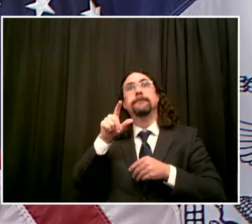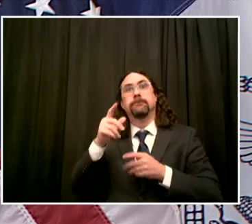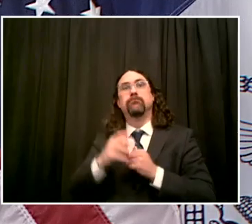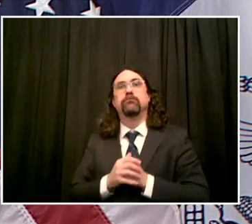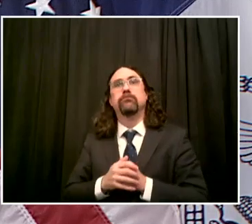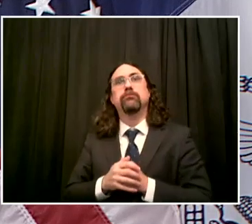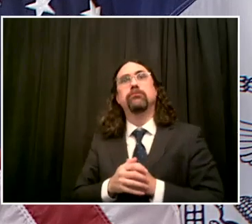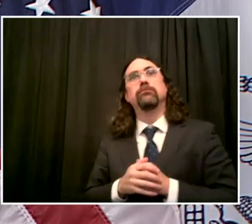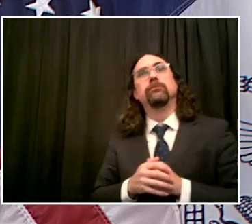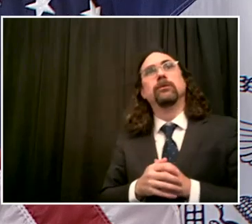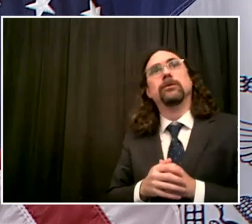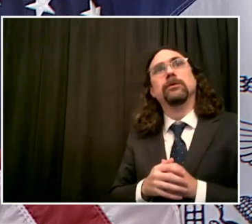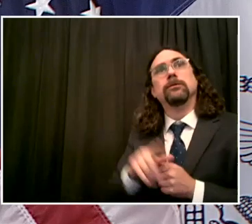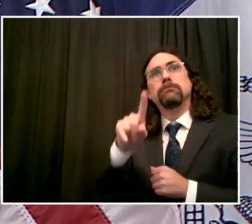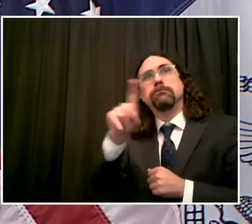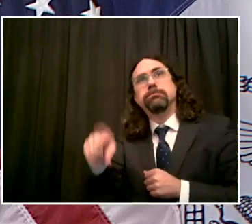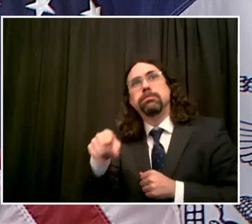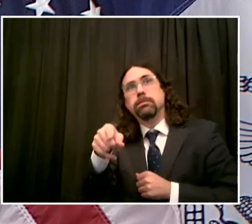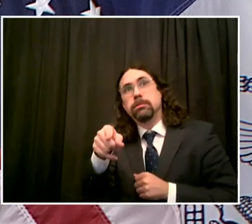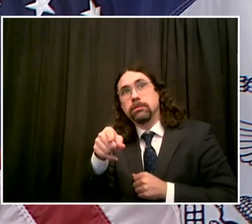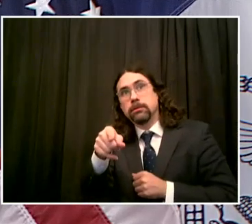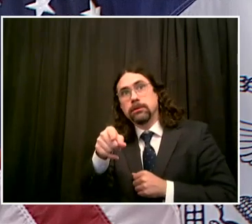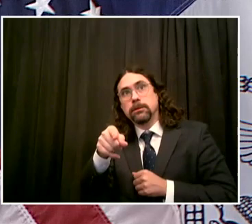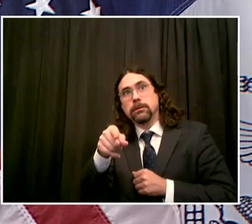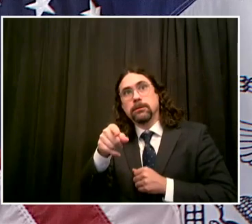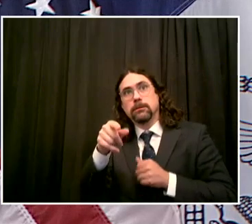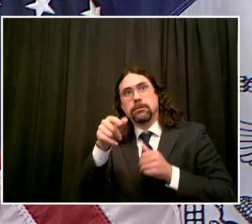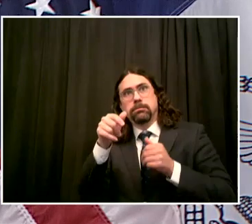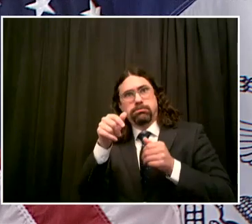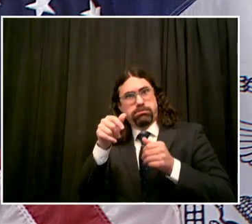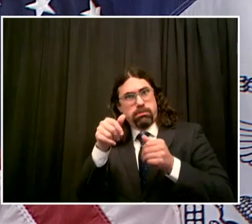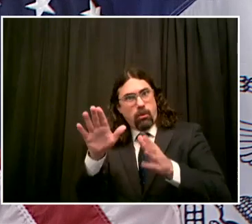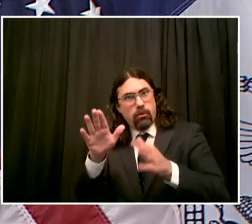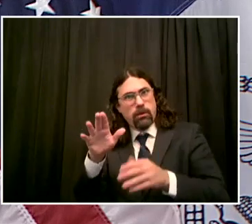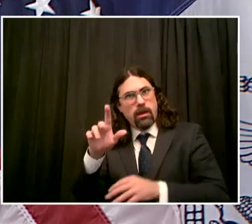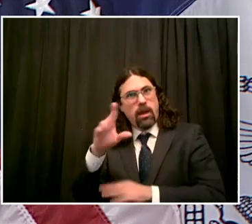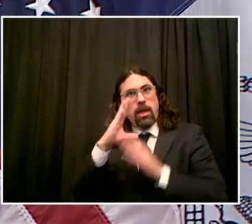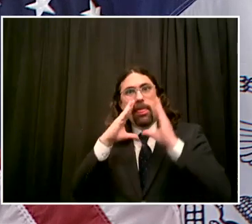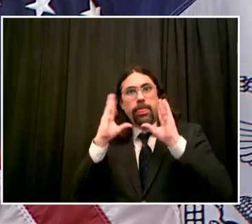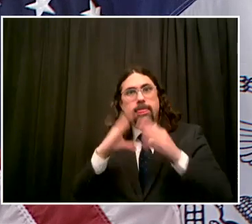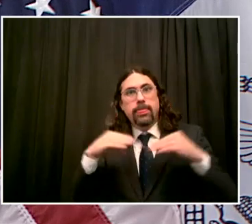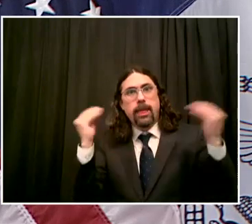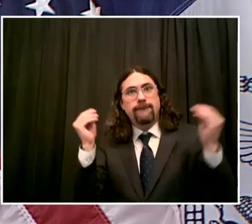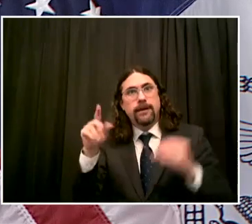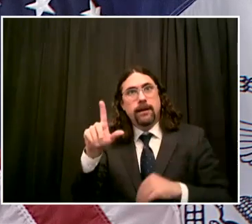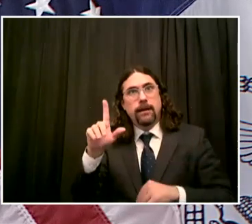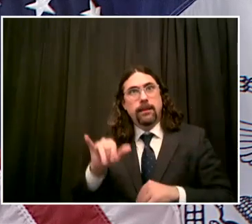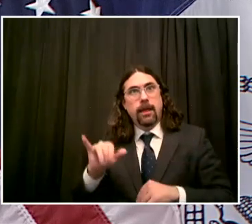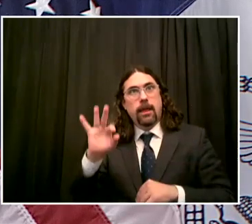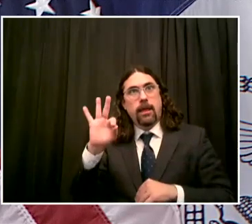, THE RETAIL STORE OWNERS HAVE BEEN CLOSE FOR TWO MONTHS AND